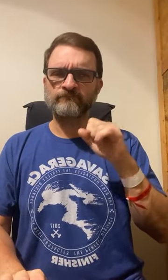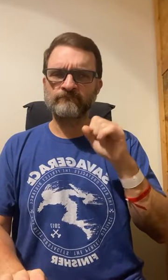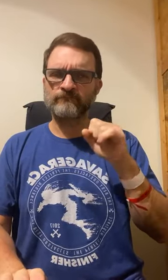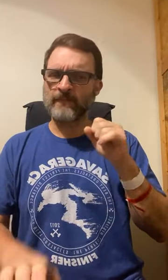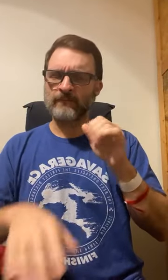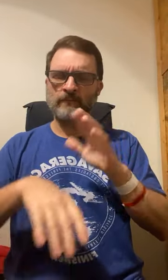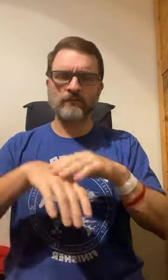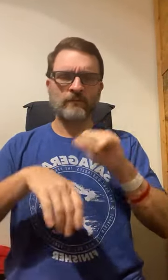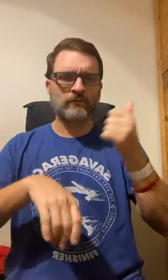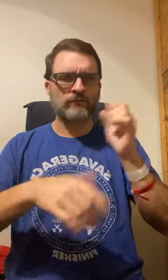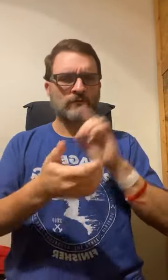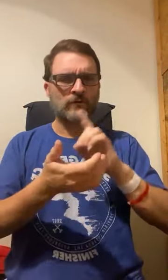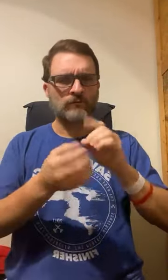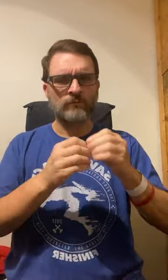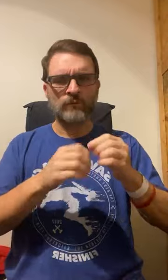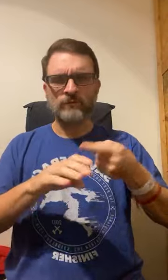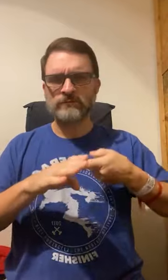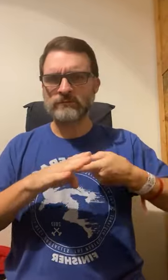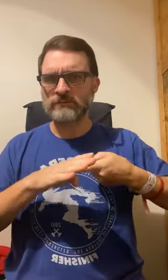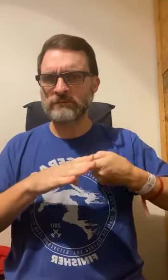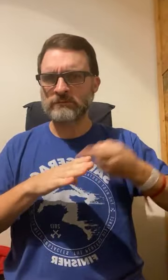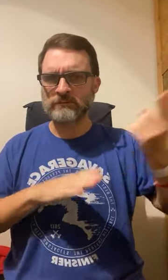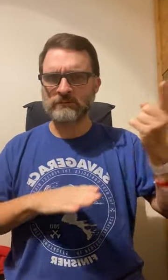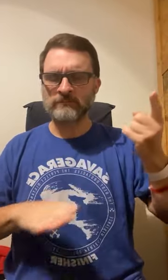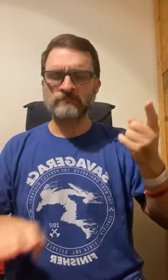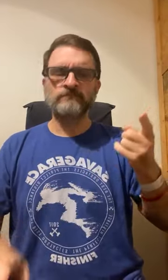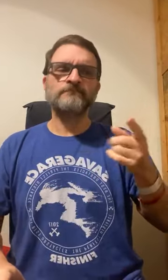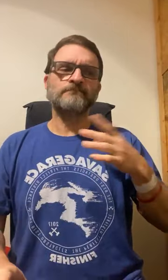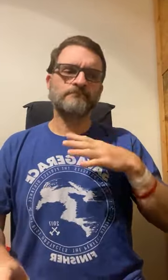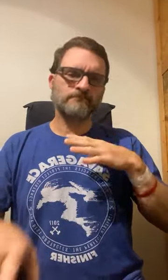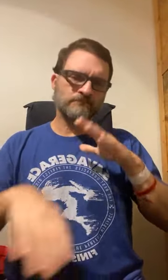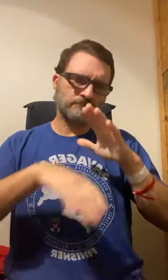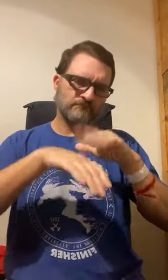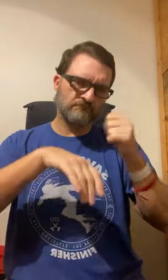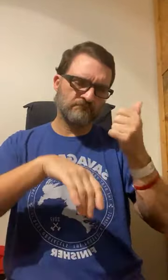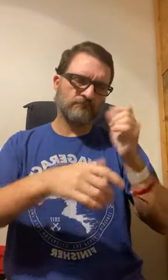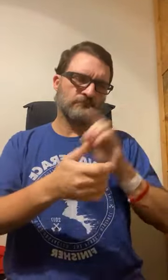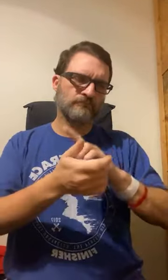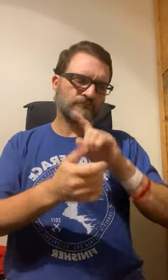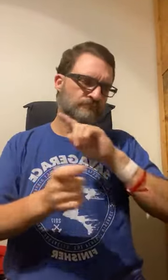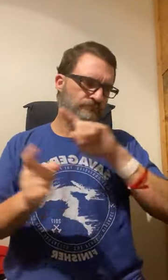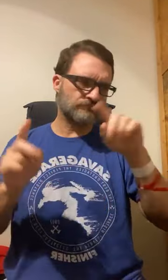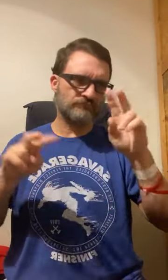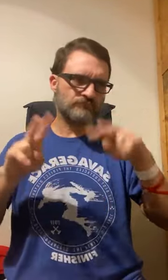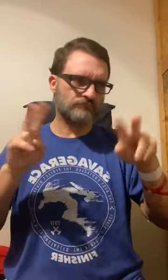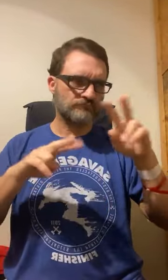I said "really?" He said "yes" So He called another doctor specialist So another doctor got called to come and take a look.